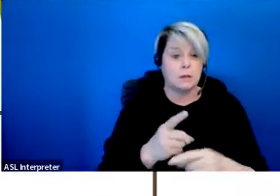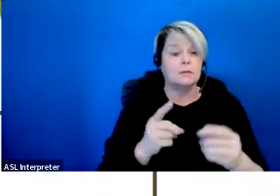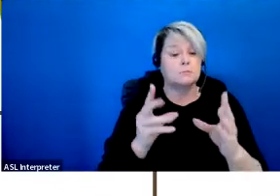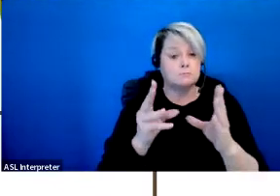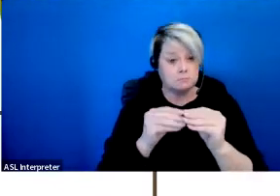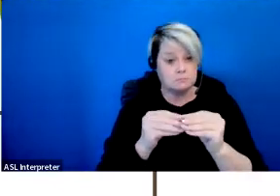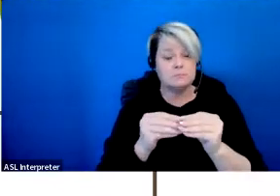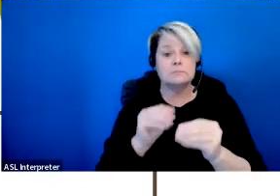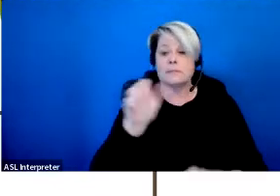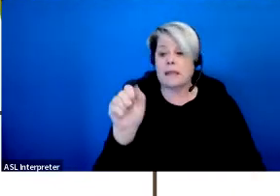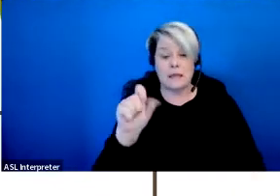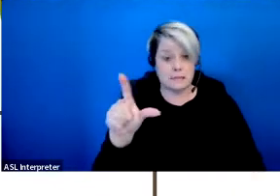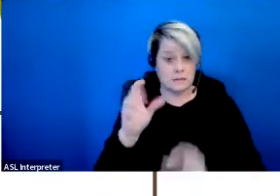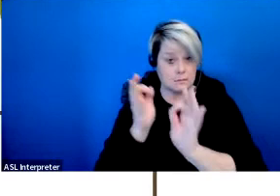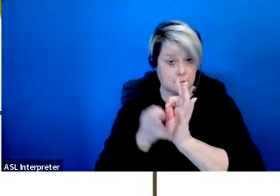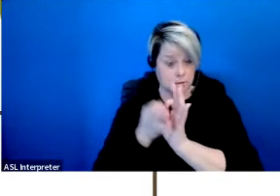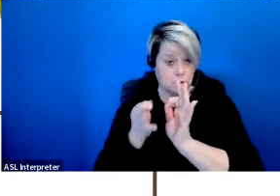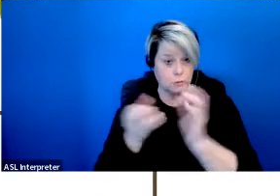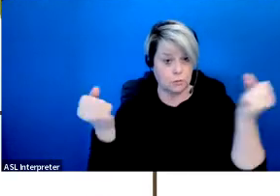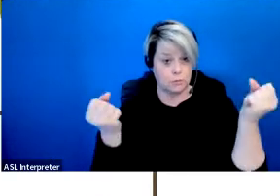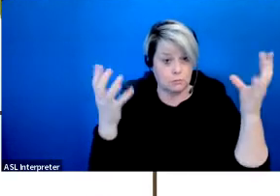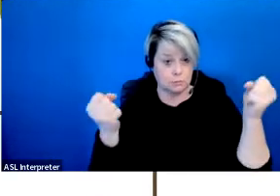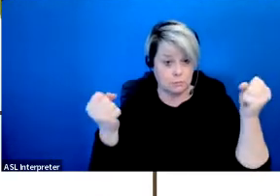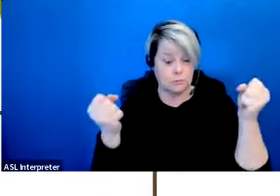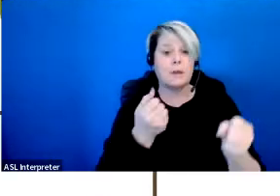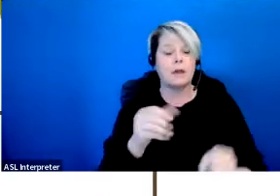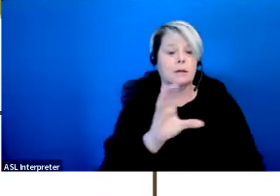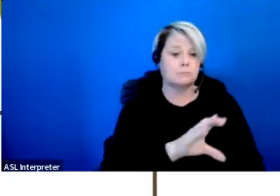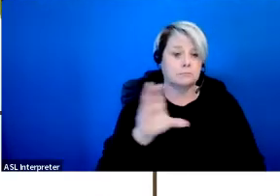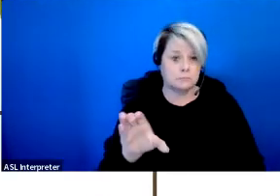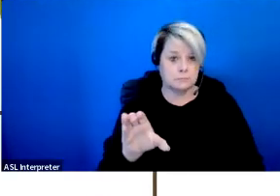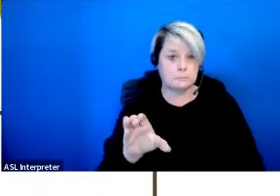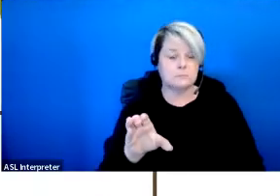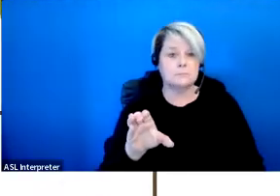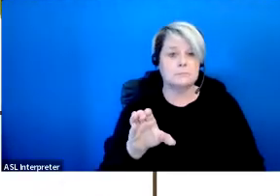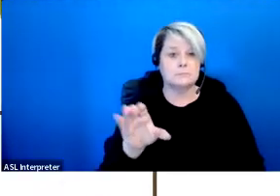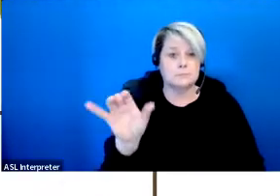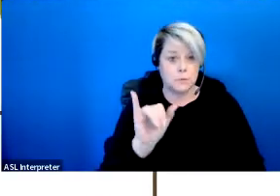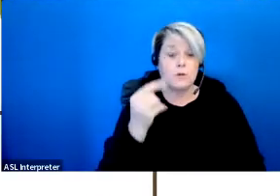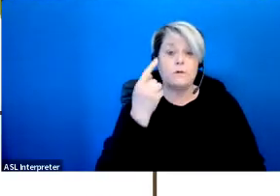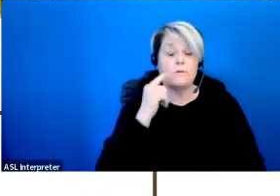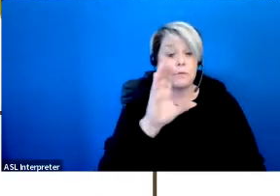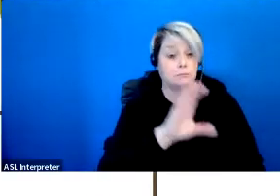because they are helping us with today's webinar to make sure we can include American Sign Language